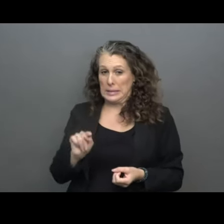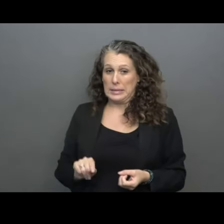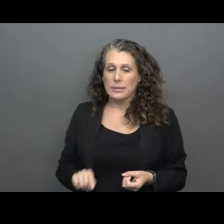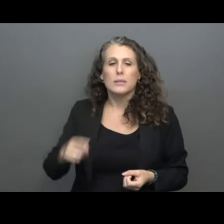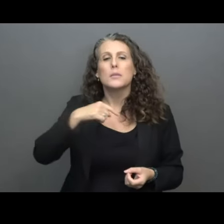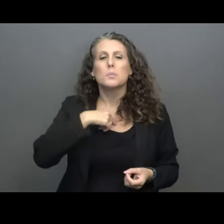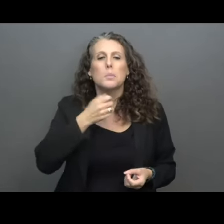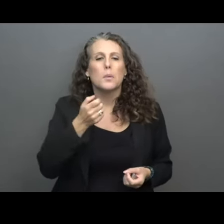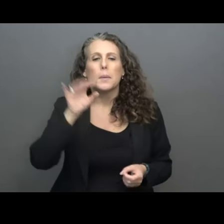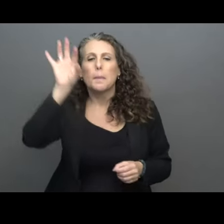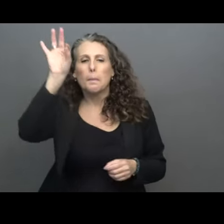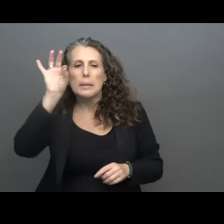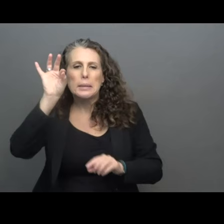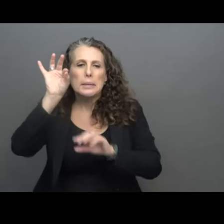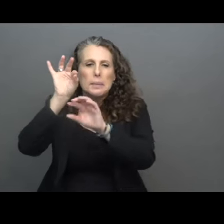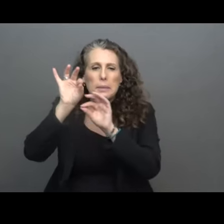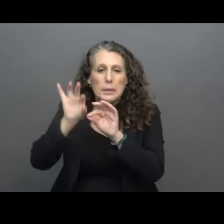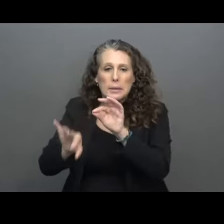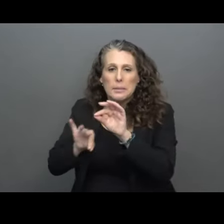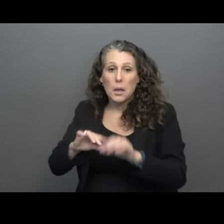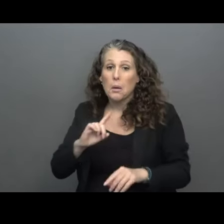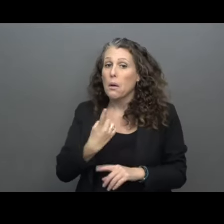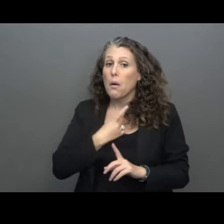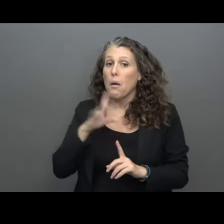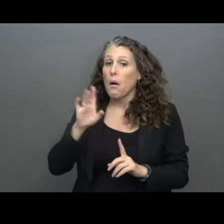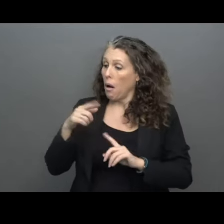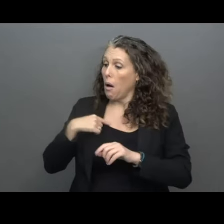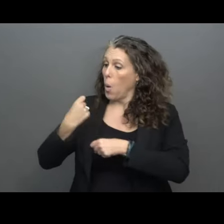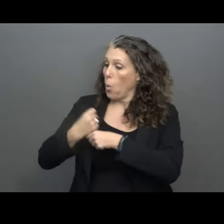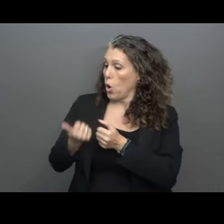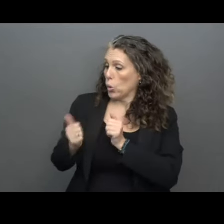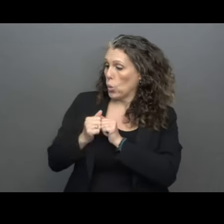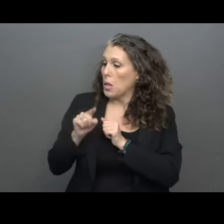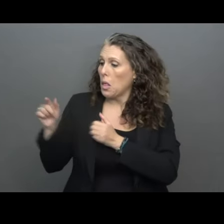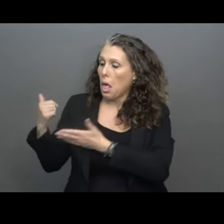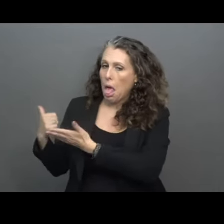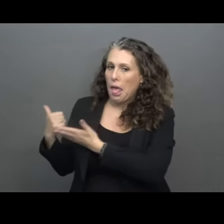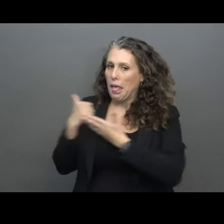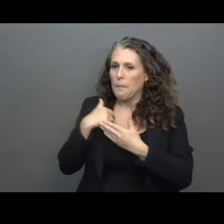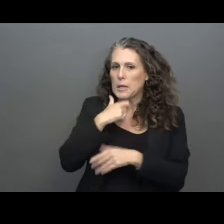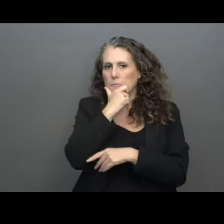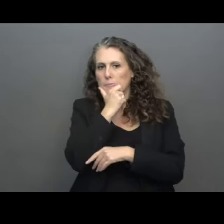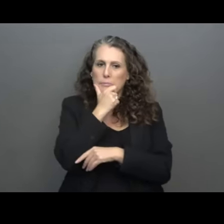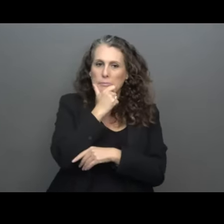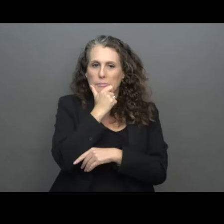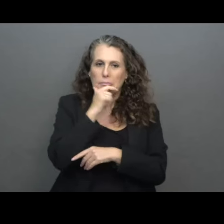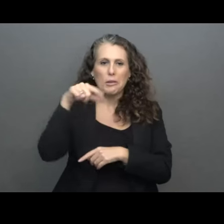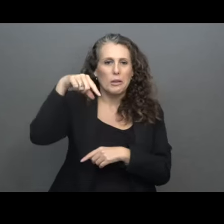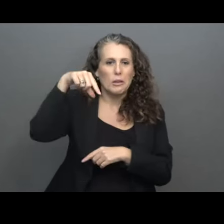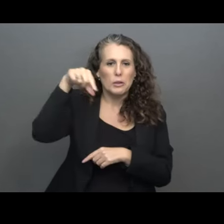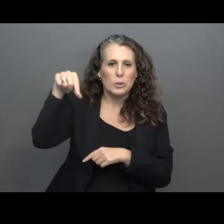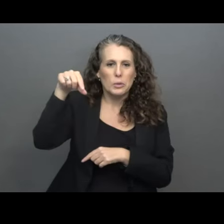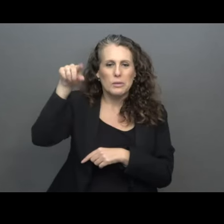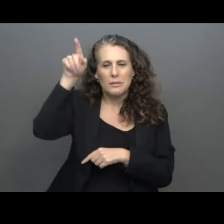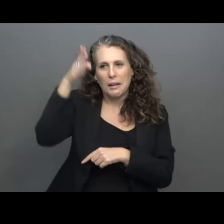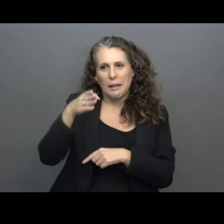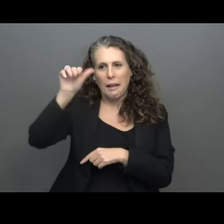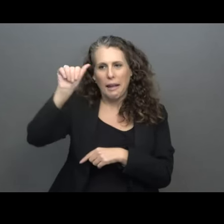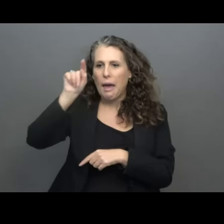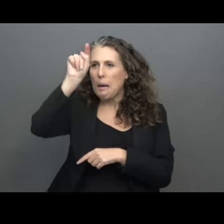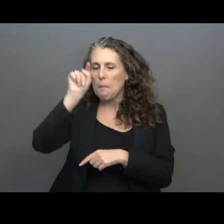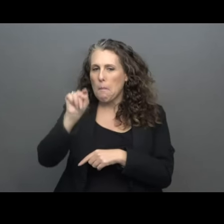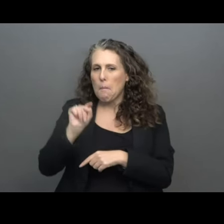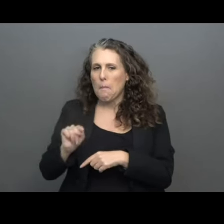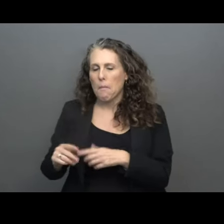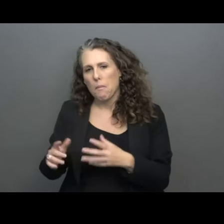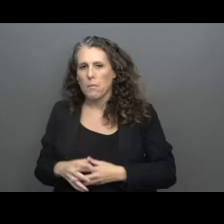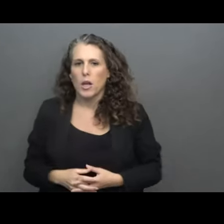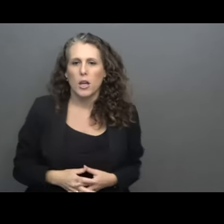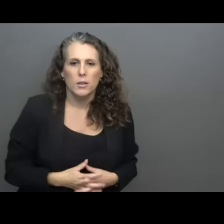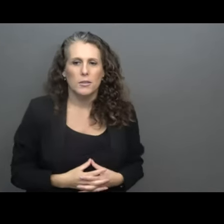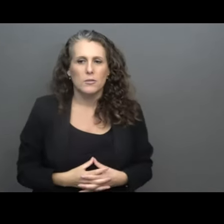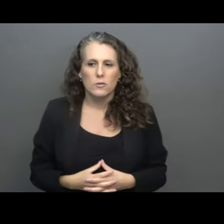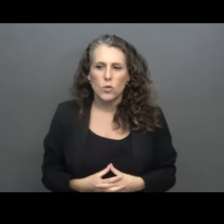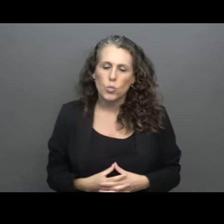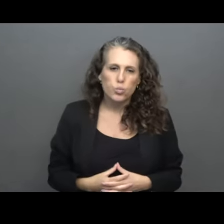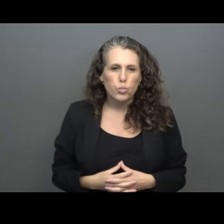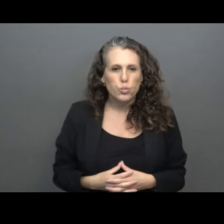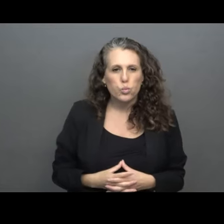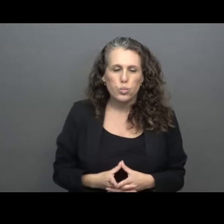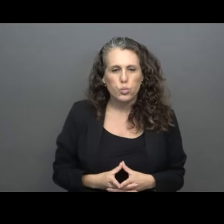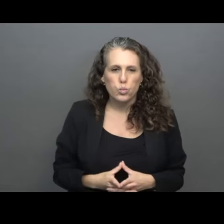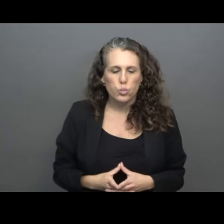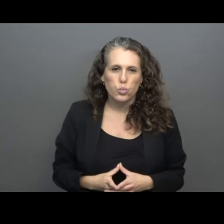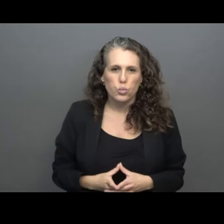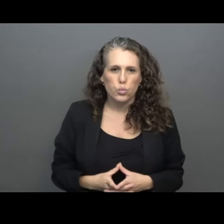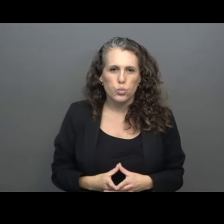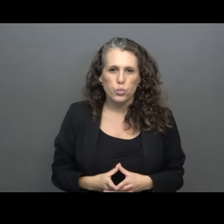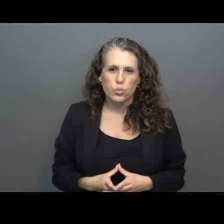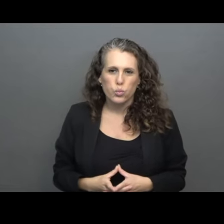job with the silly 11:00:56 girl cousin, but that led the may